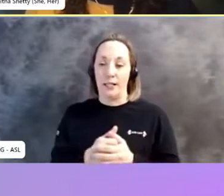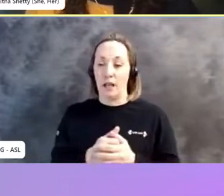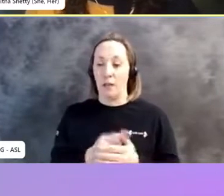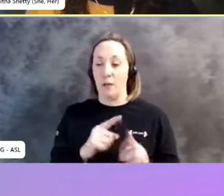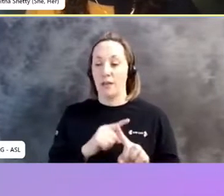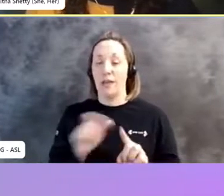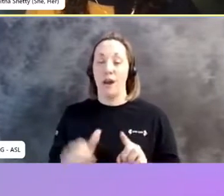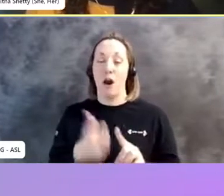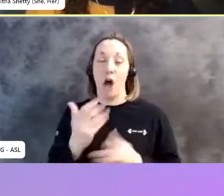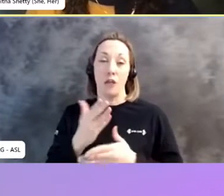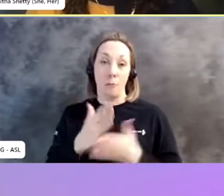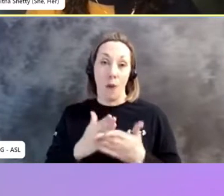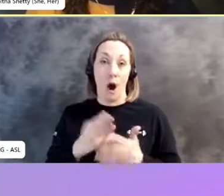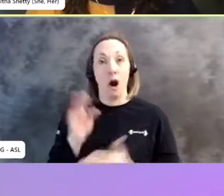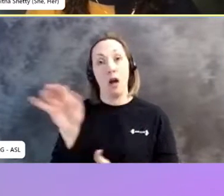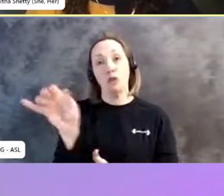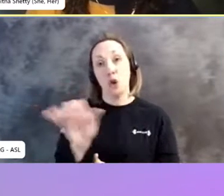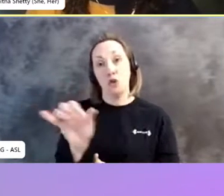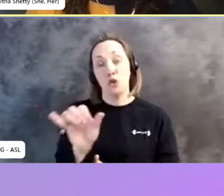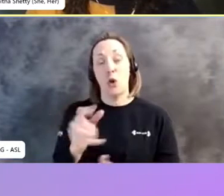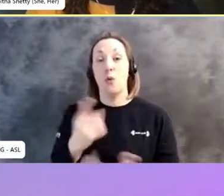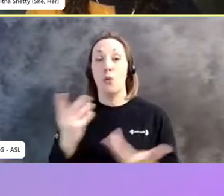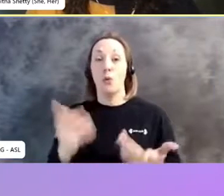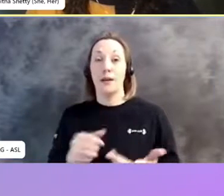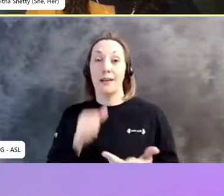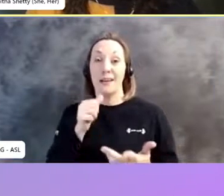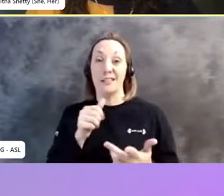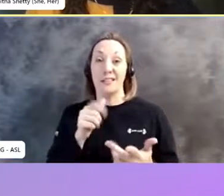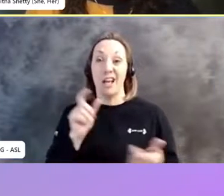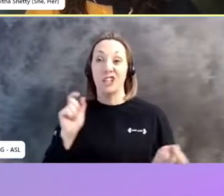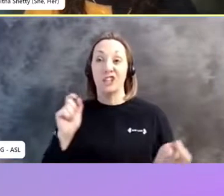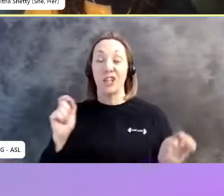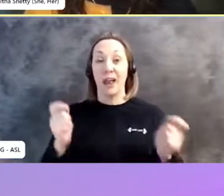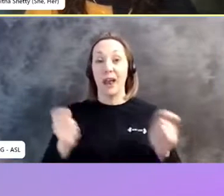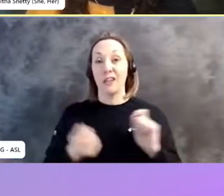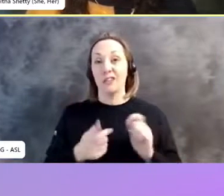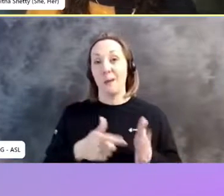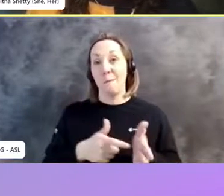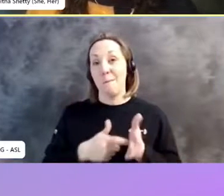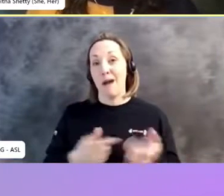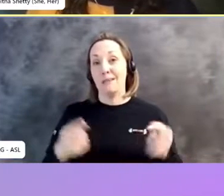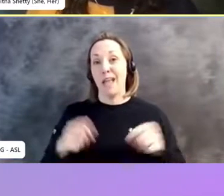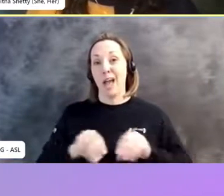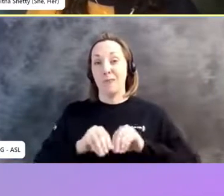can drive that change, drive that shift, it had to be a